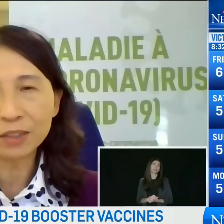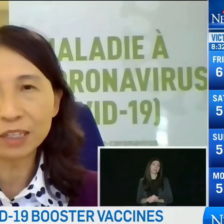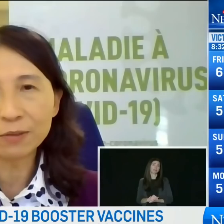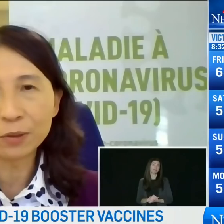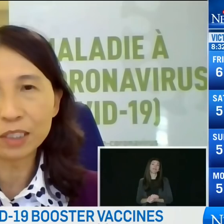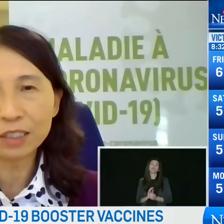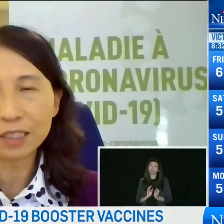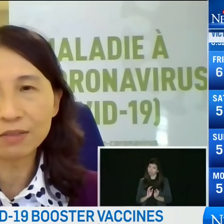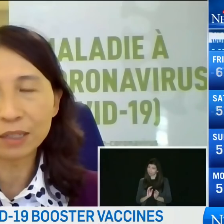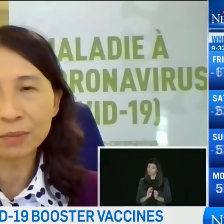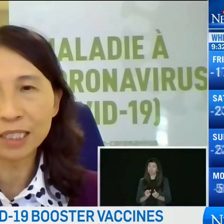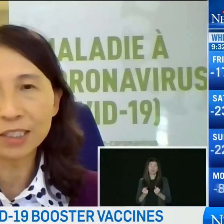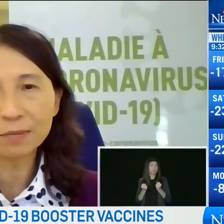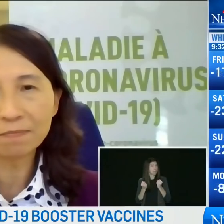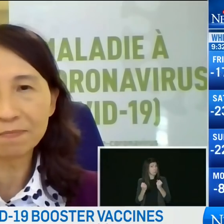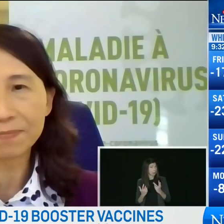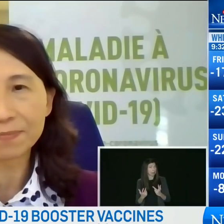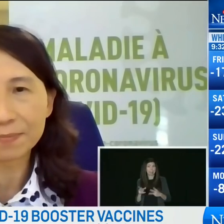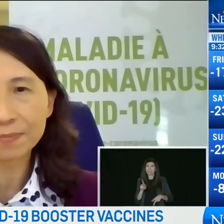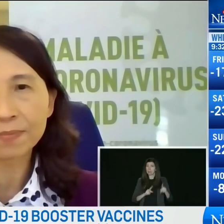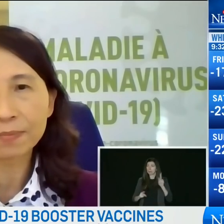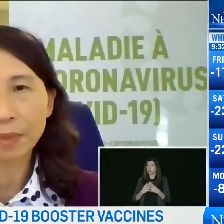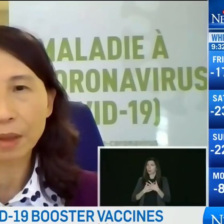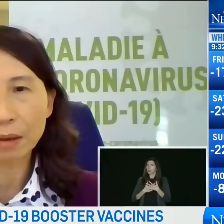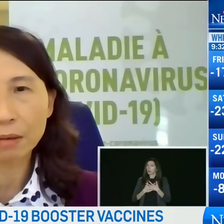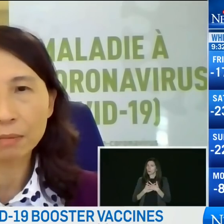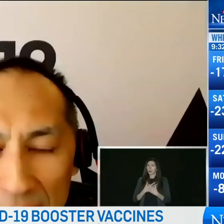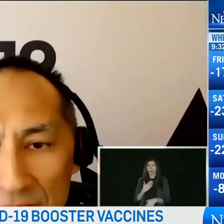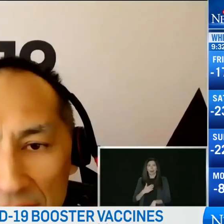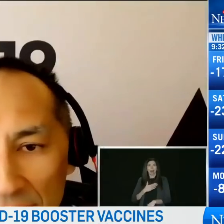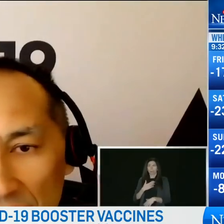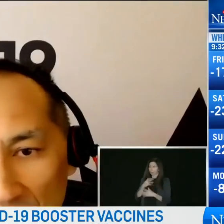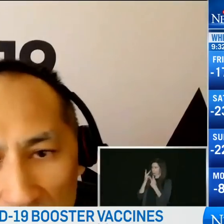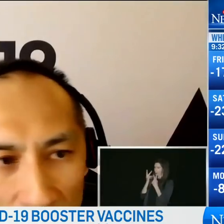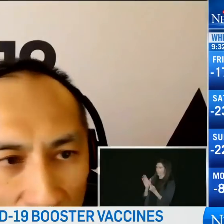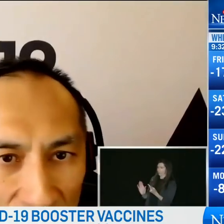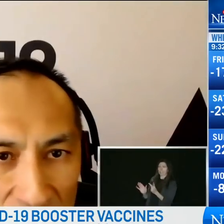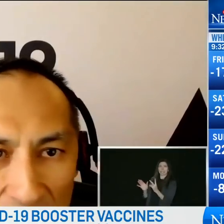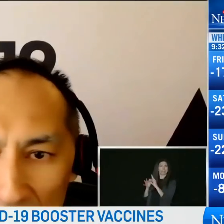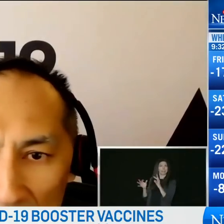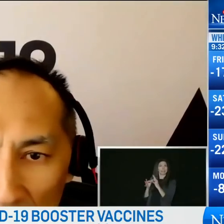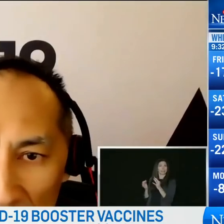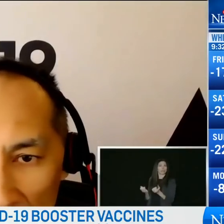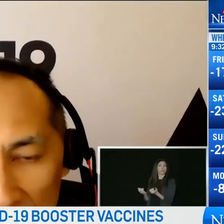AN EXPEDIENT MANNER, BUT I THINK